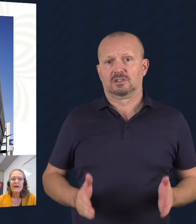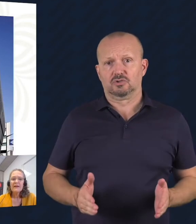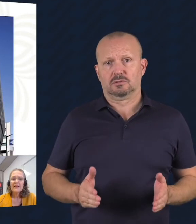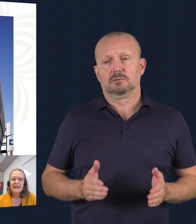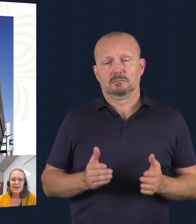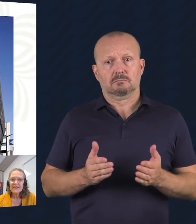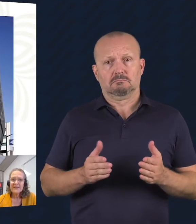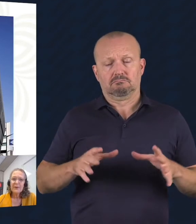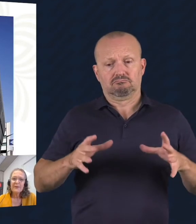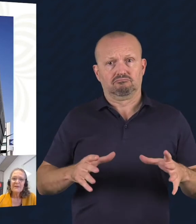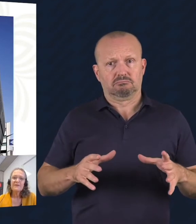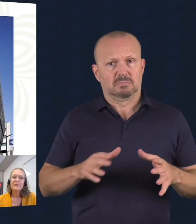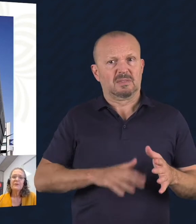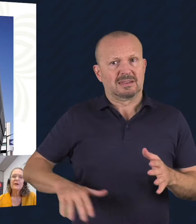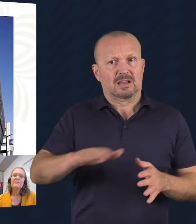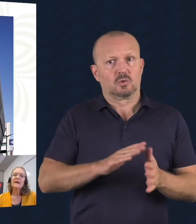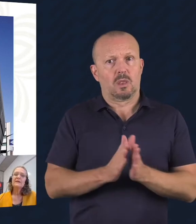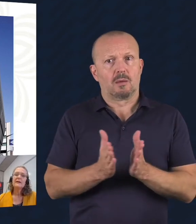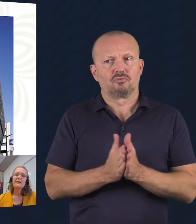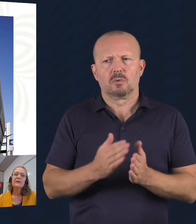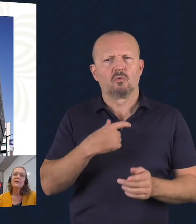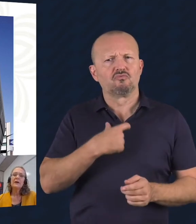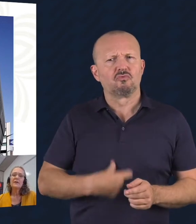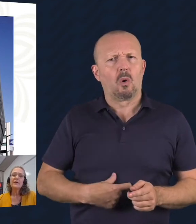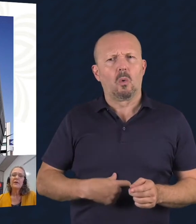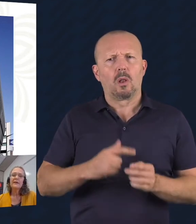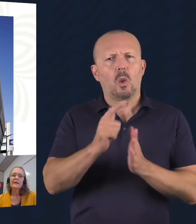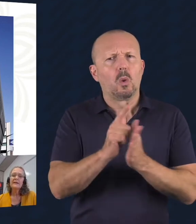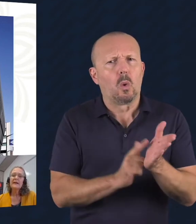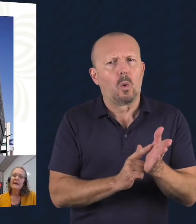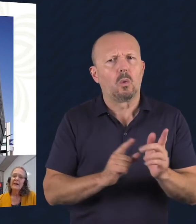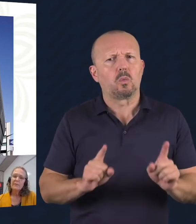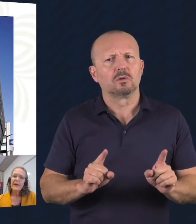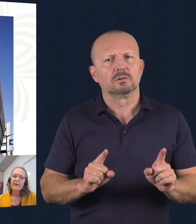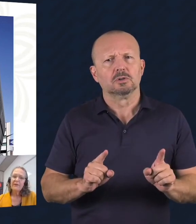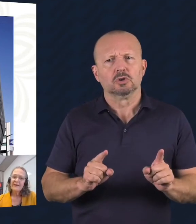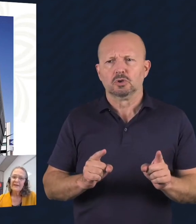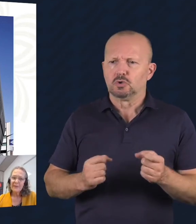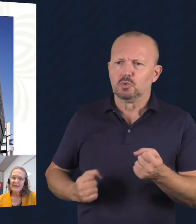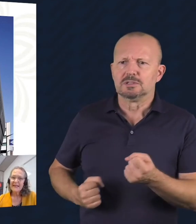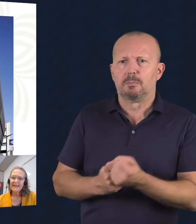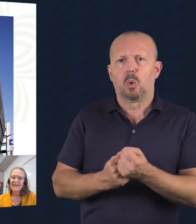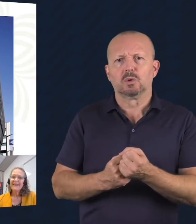The legislative purpose of Te Puna Matauranga o Aotearoa is, and I'm paraphrasing a bit here,